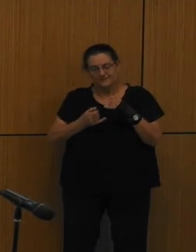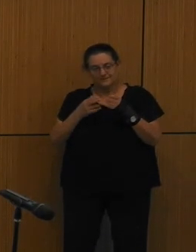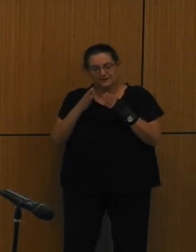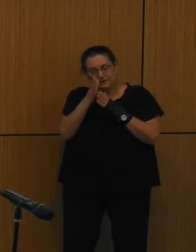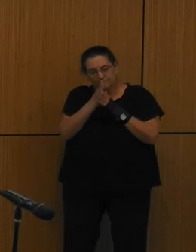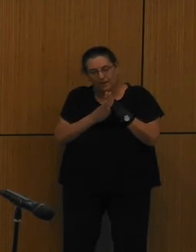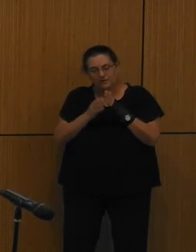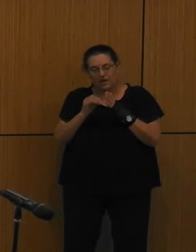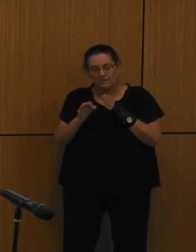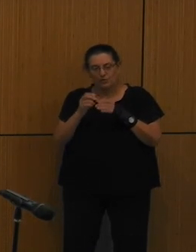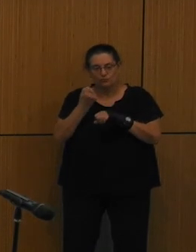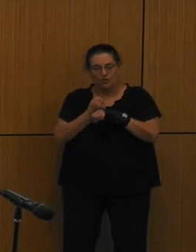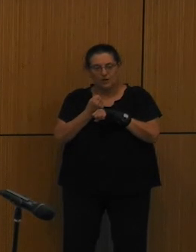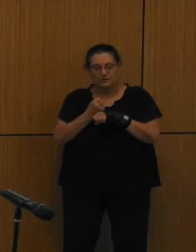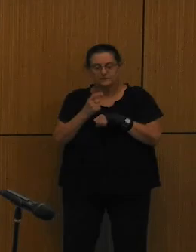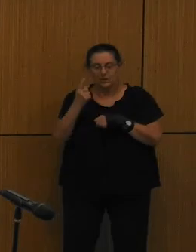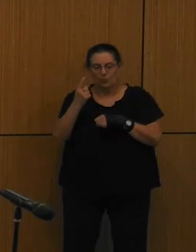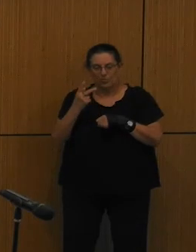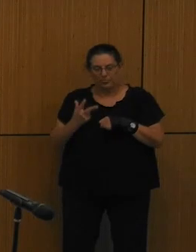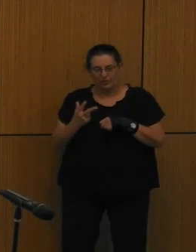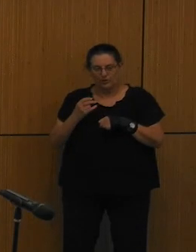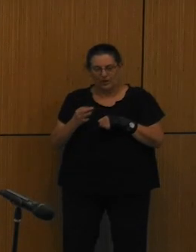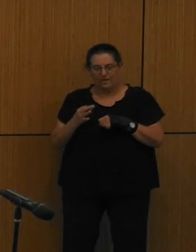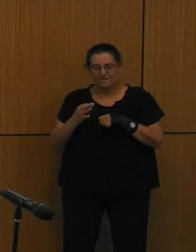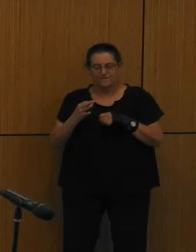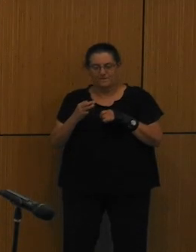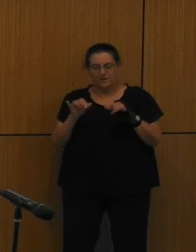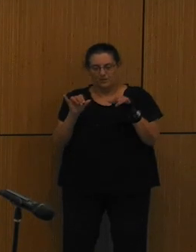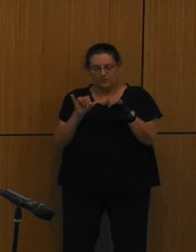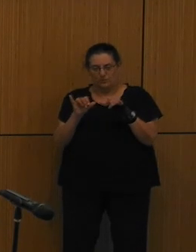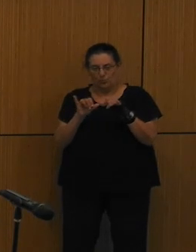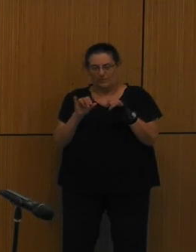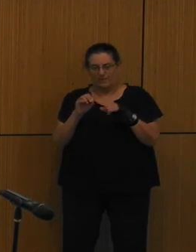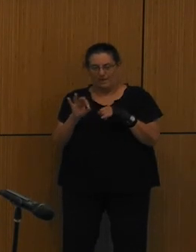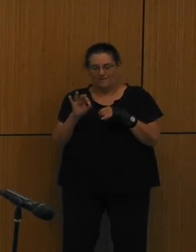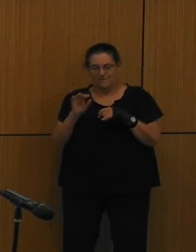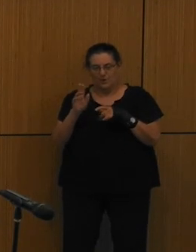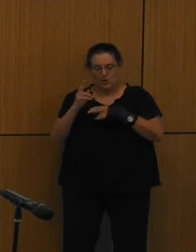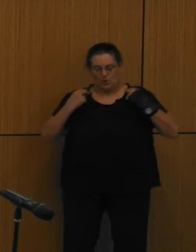which is about a third of the width of a human hair. And making thin sections is.